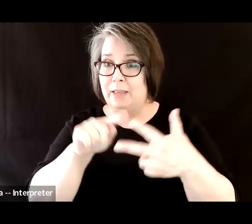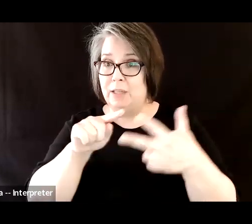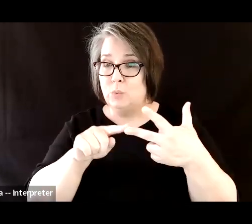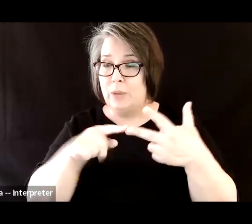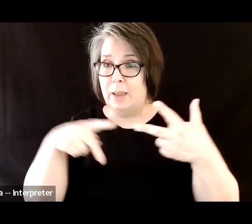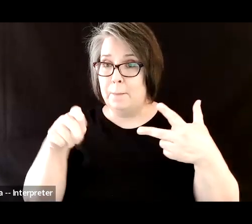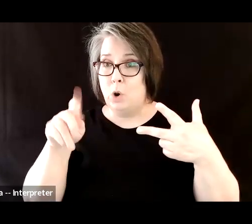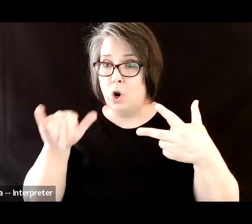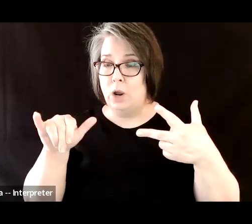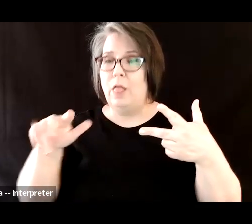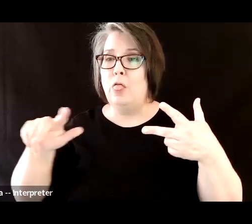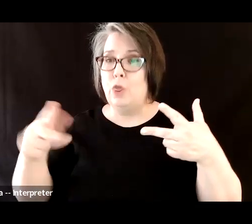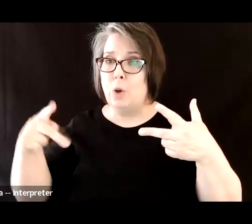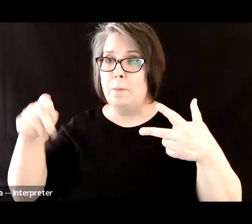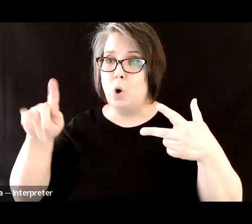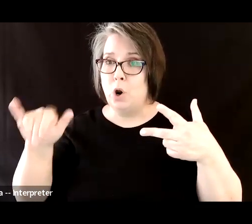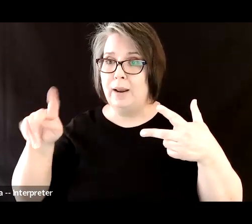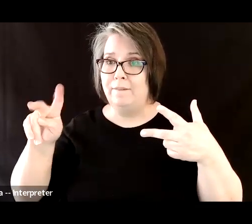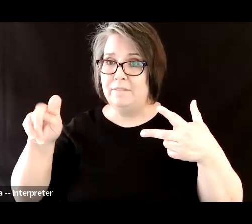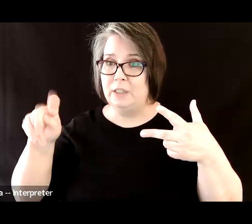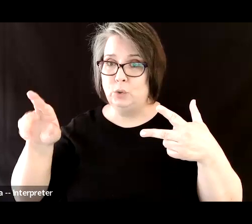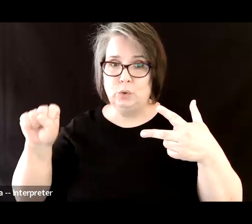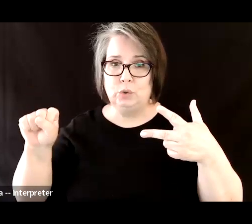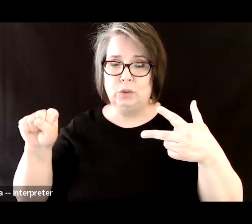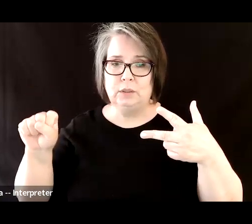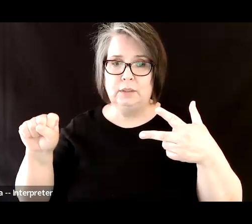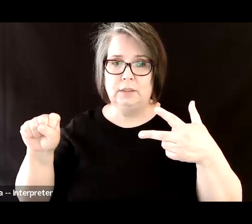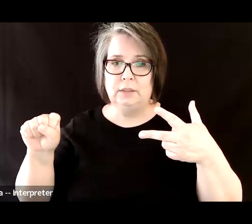They wanted to see those. While you are doing that, I will